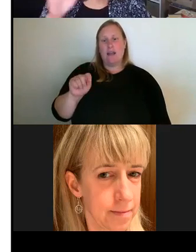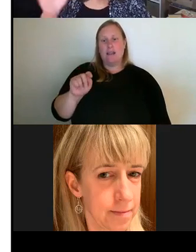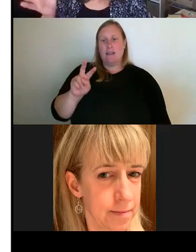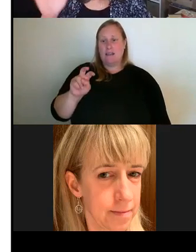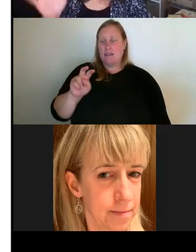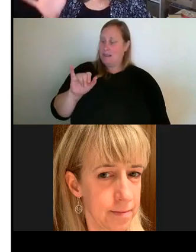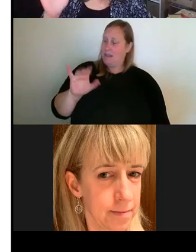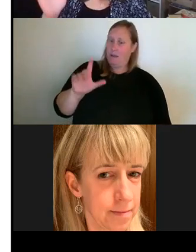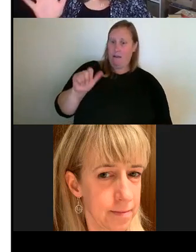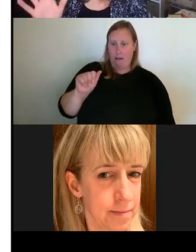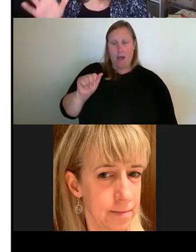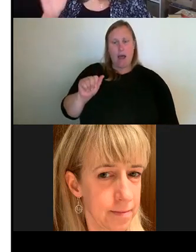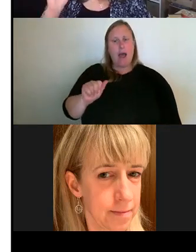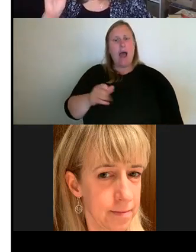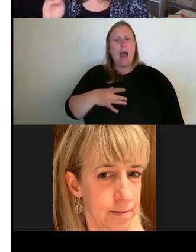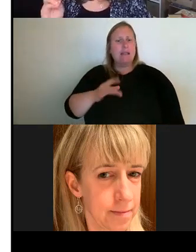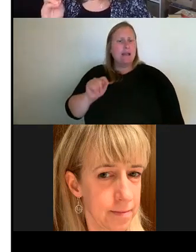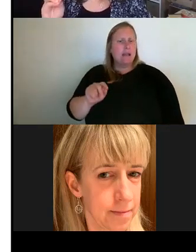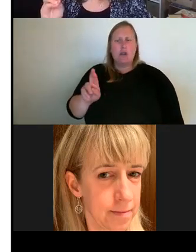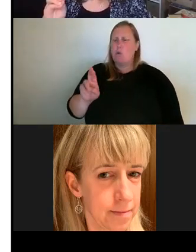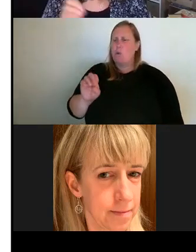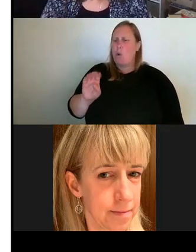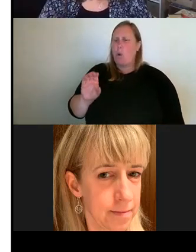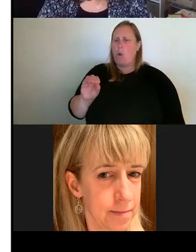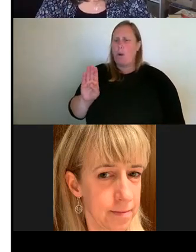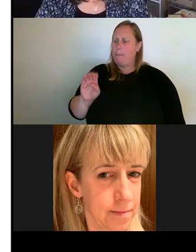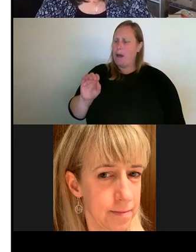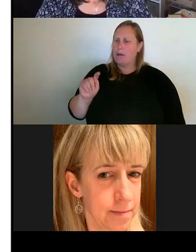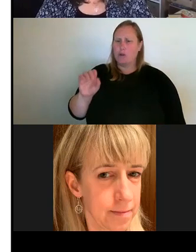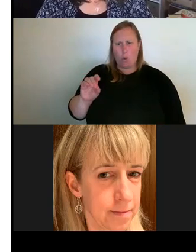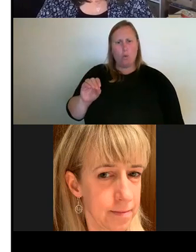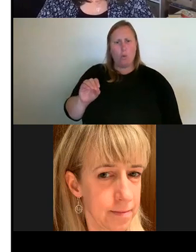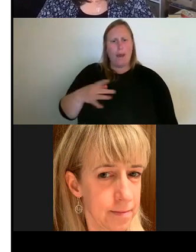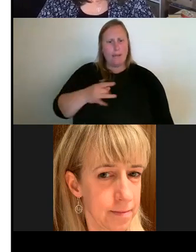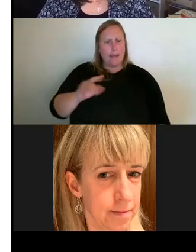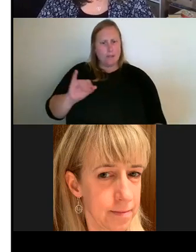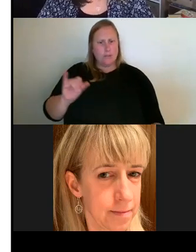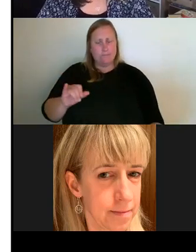I even liked Roboto a lot. Neither of those are the ones I read the fastest